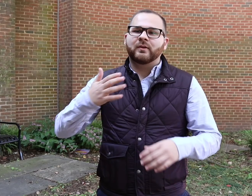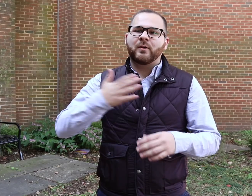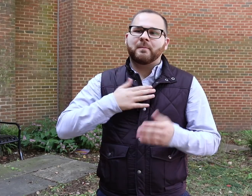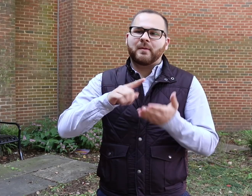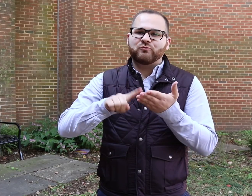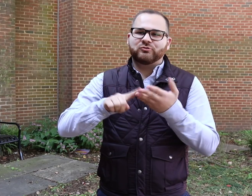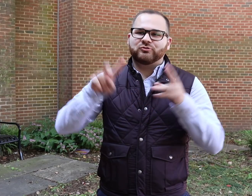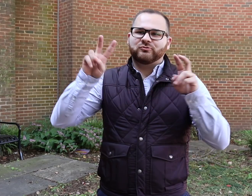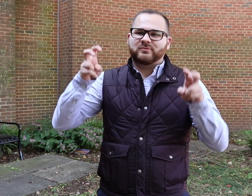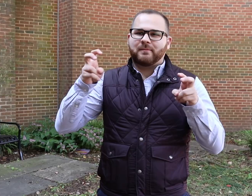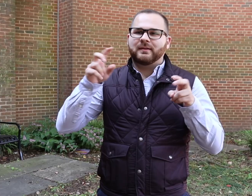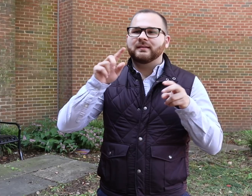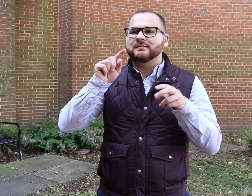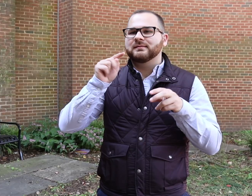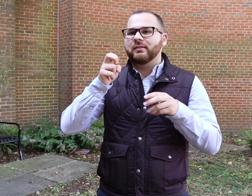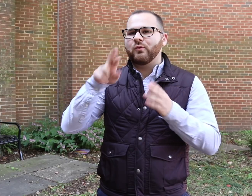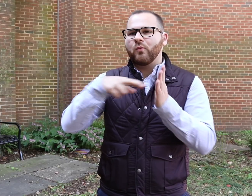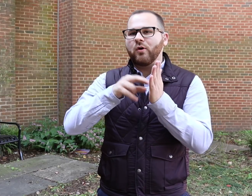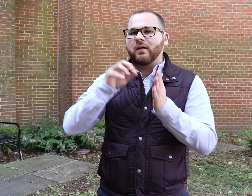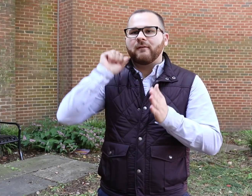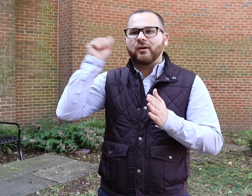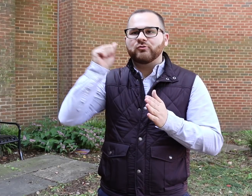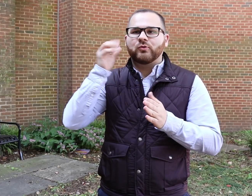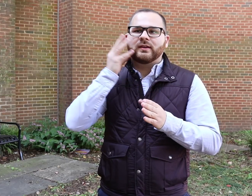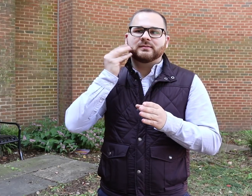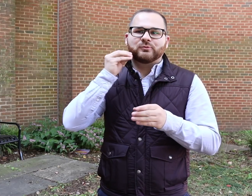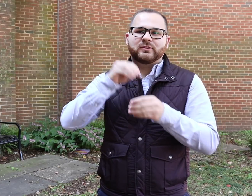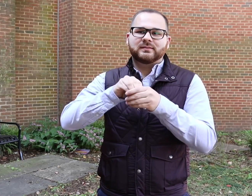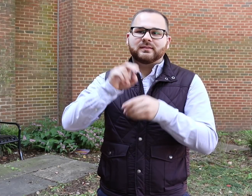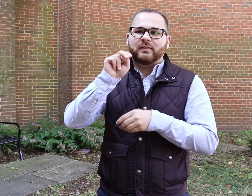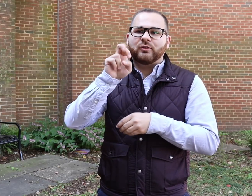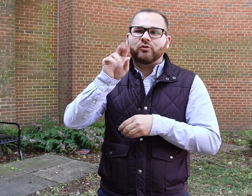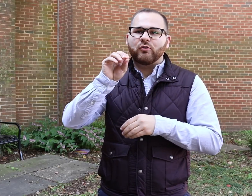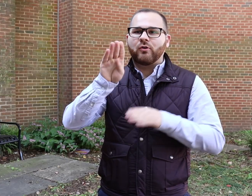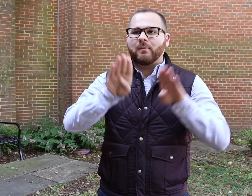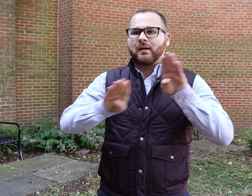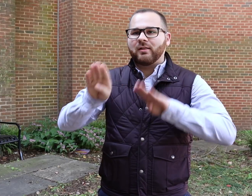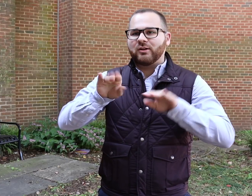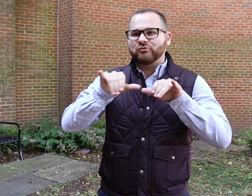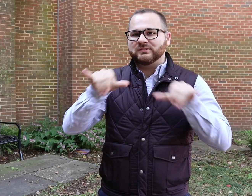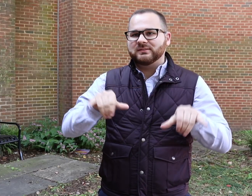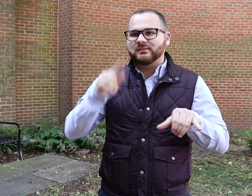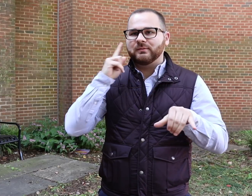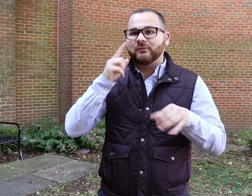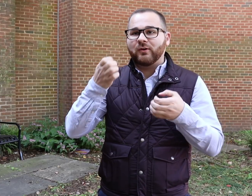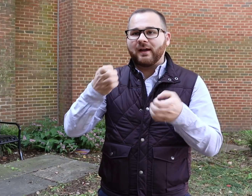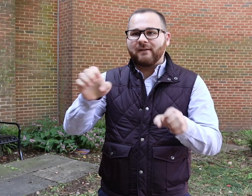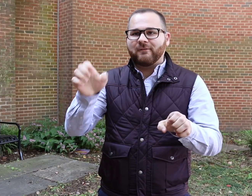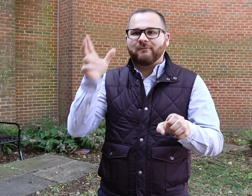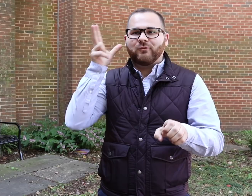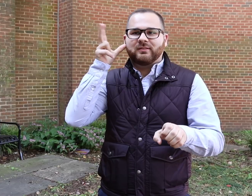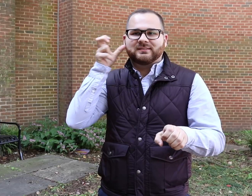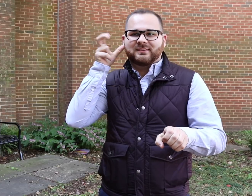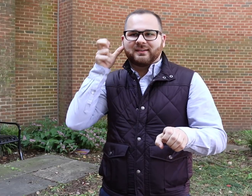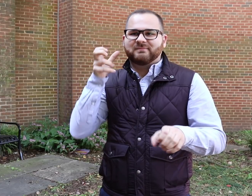My research topic is “The Role of Auditory Experience in the Neurobiological Systems for Effortful Listening.”